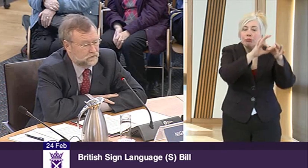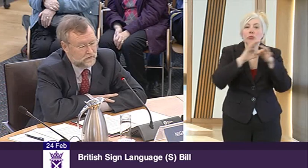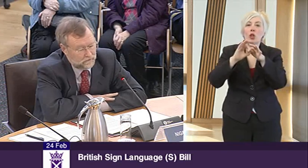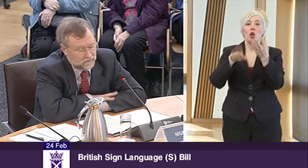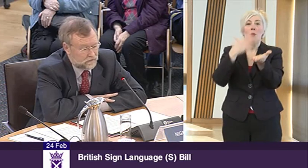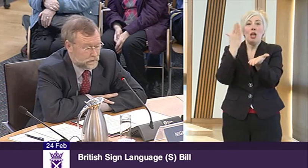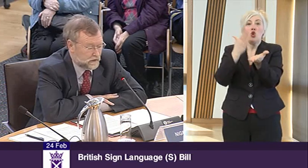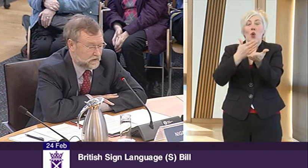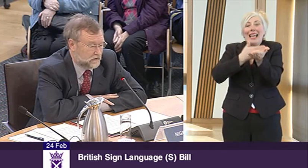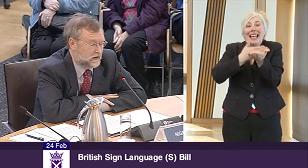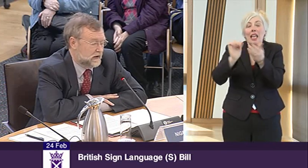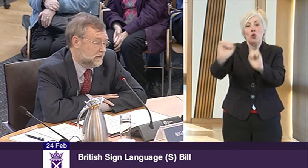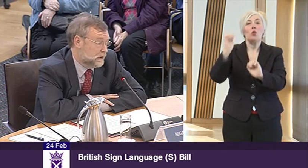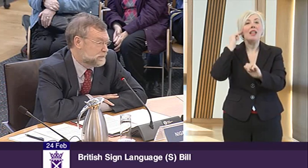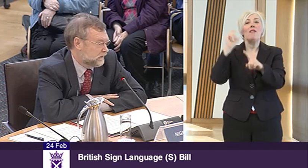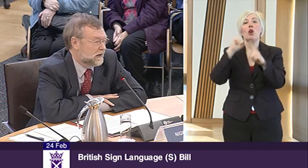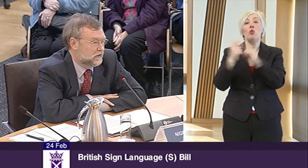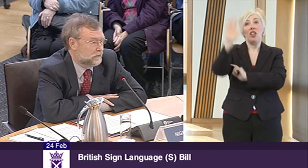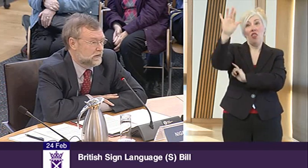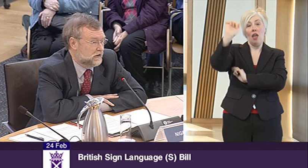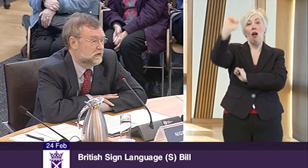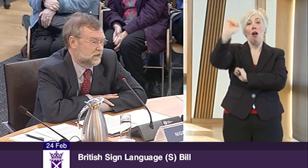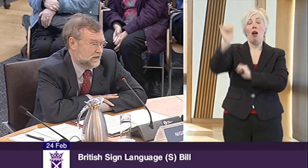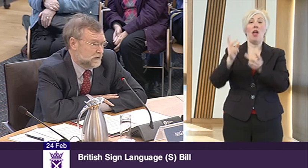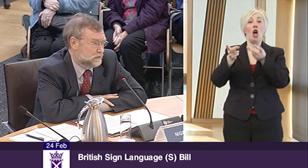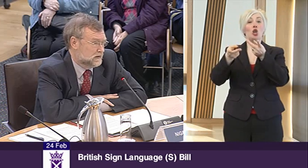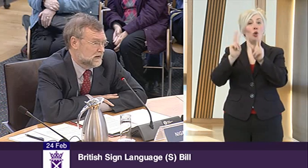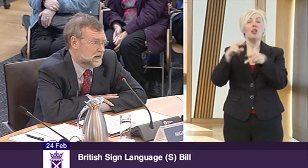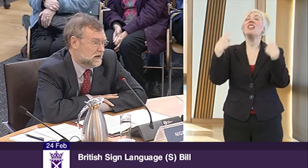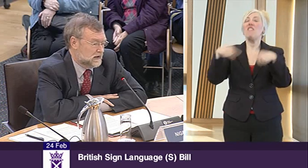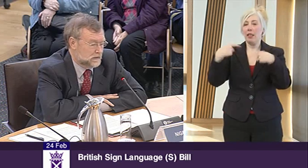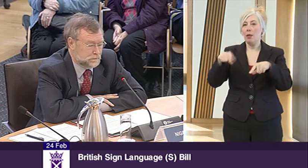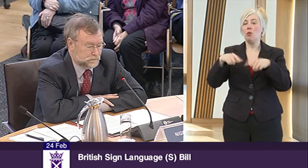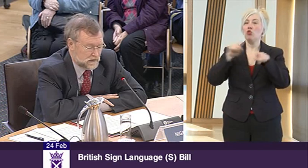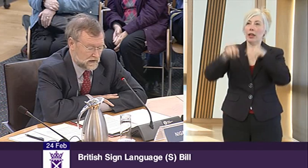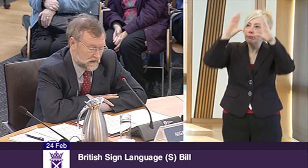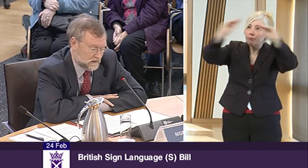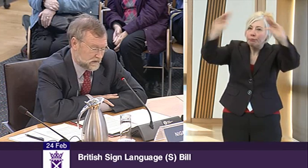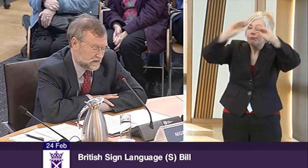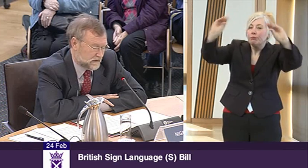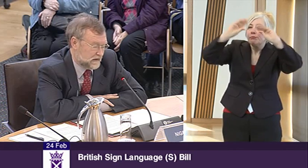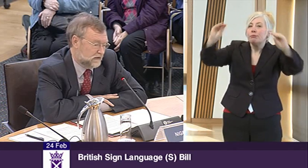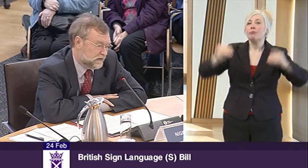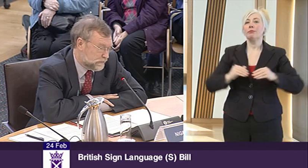it clear to members of the different deaf communities that BSL interpretation is available.